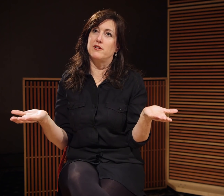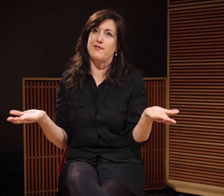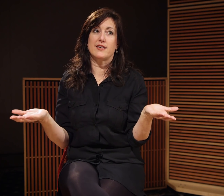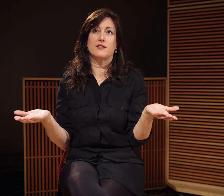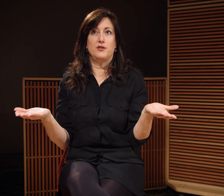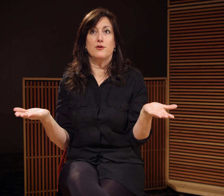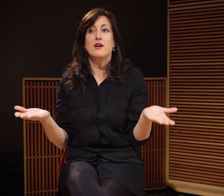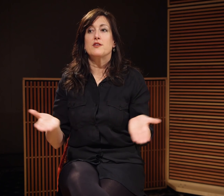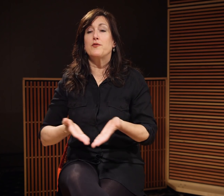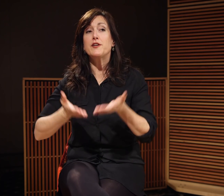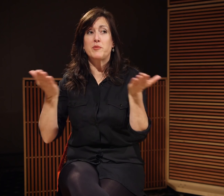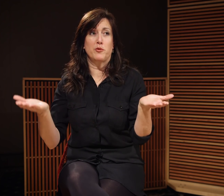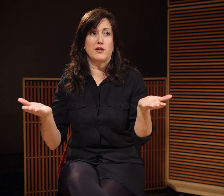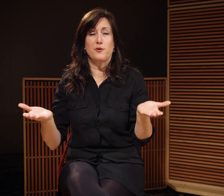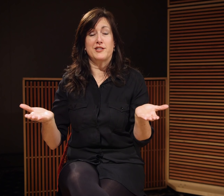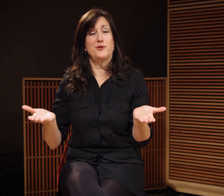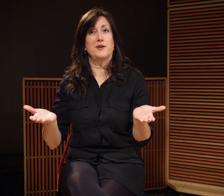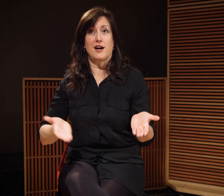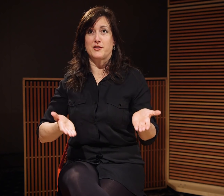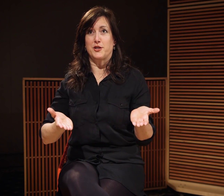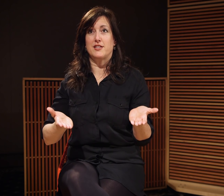have access to. So if hearing people are going to a concert